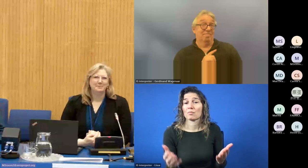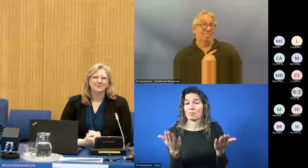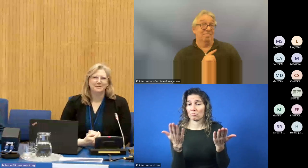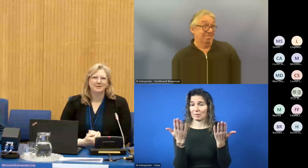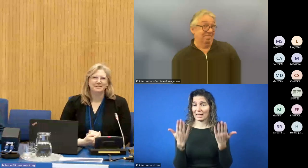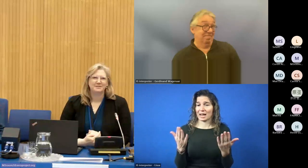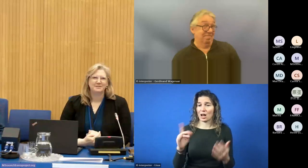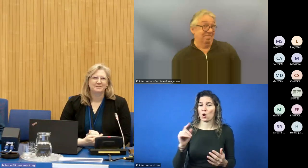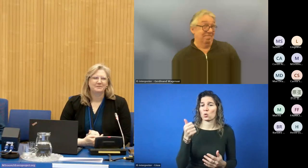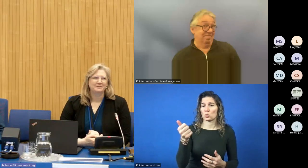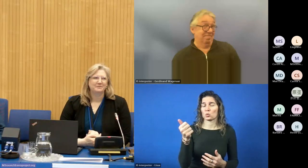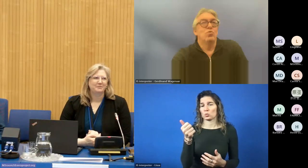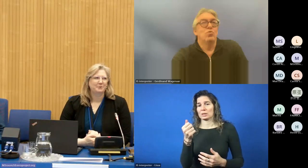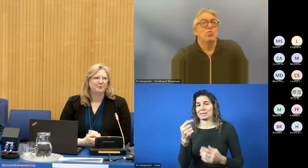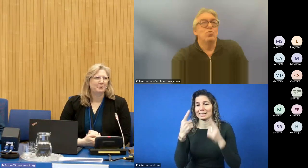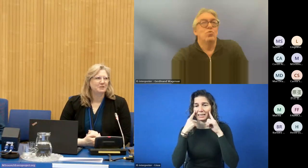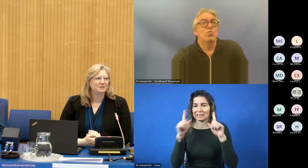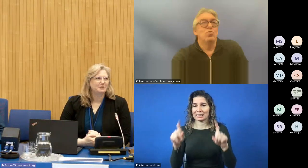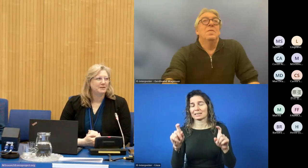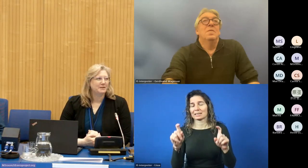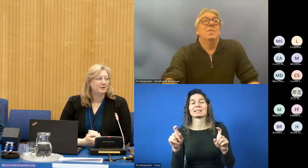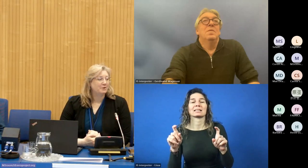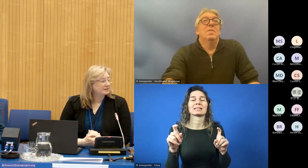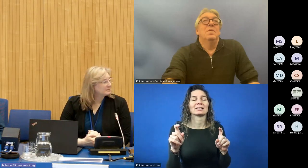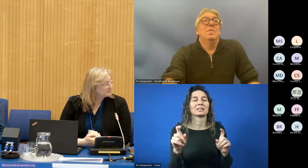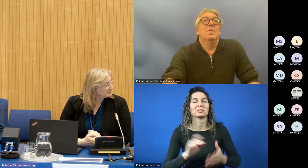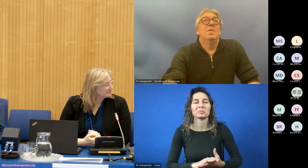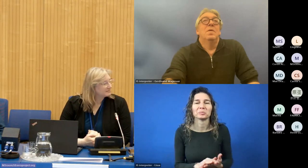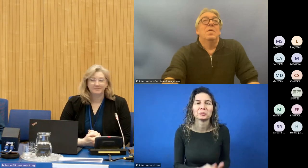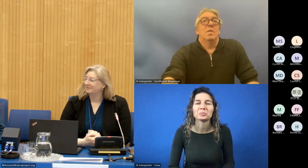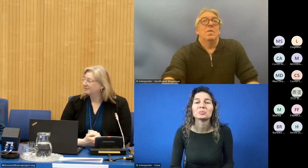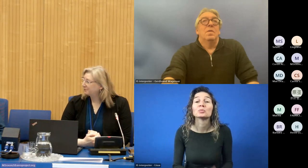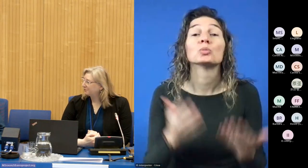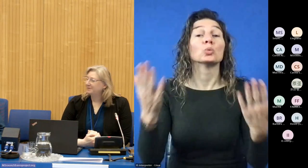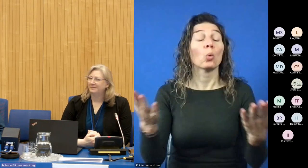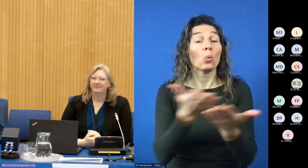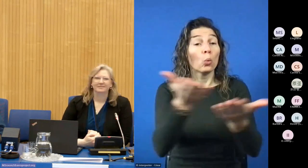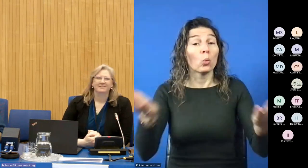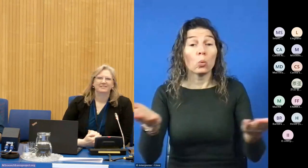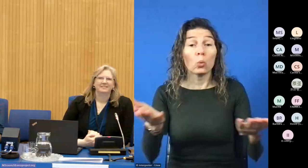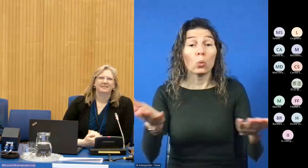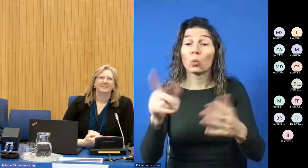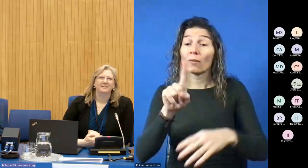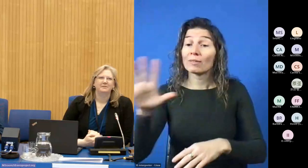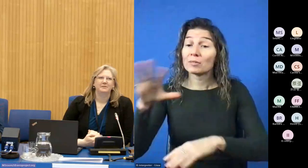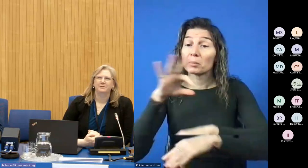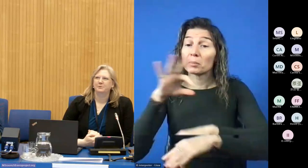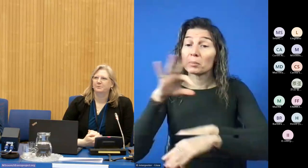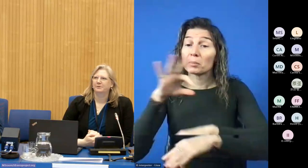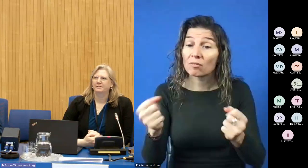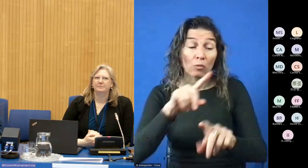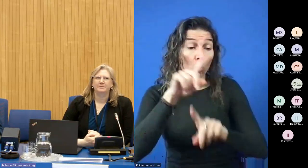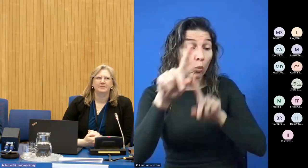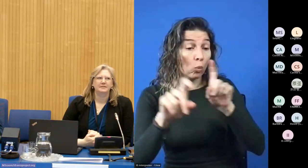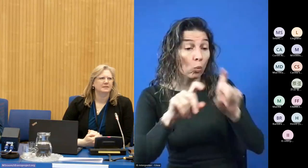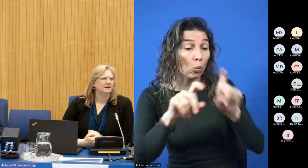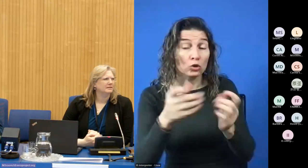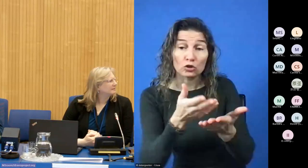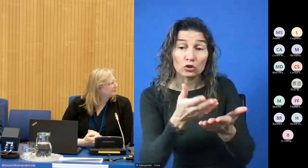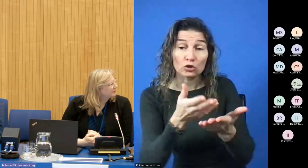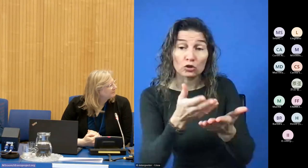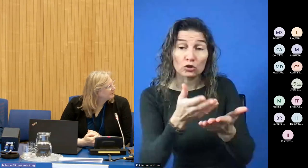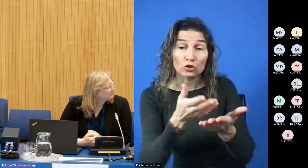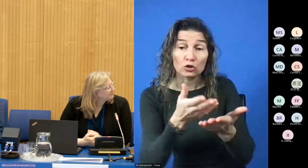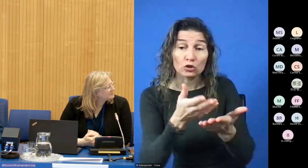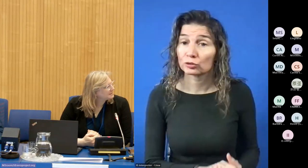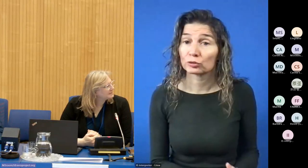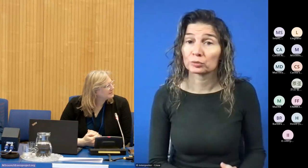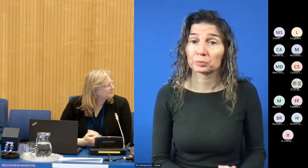opportunities for questions from the audience. If you would please, do we have microphones at the